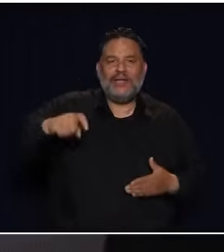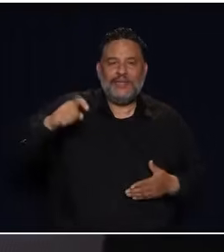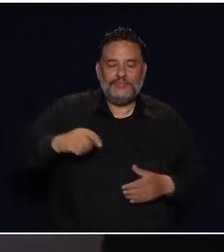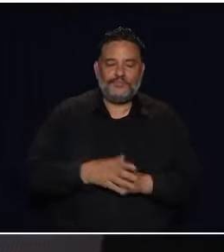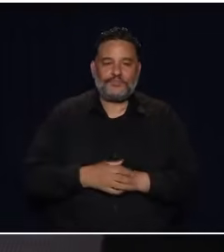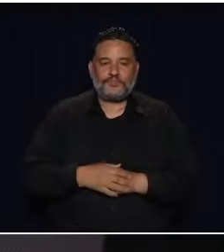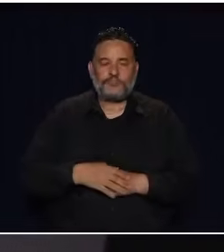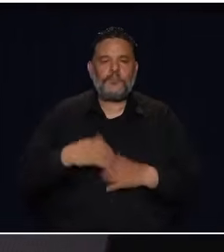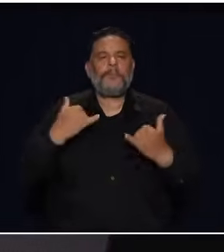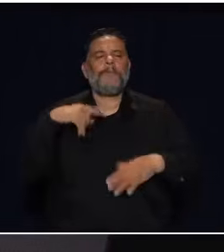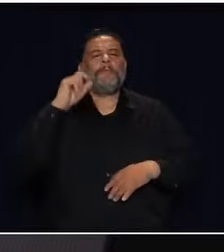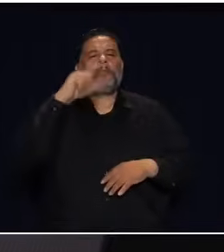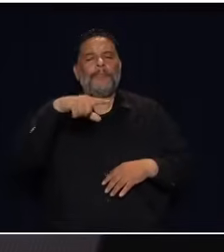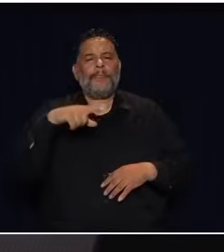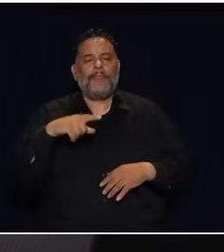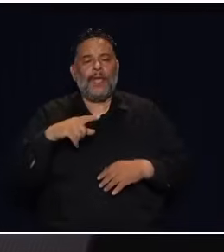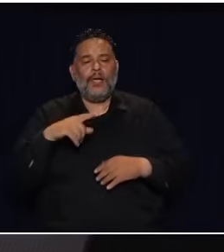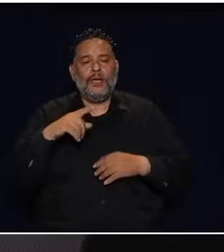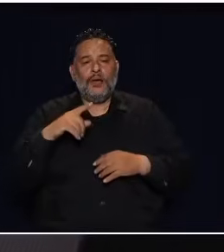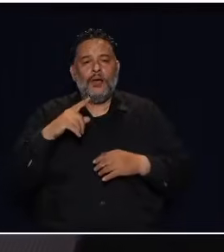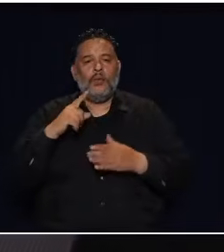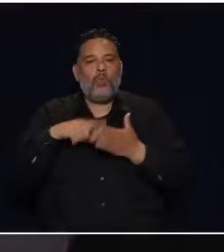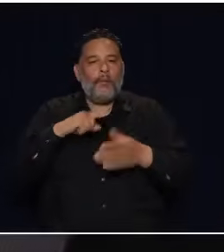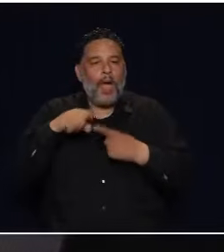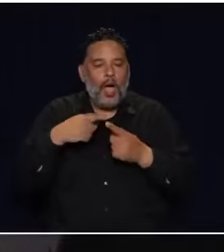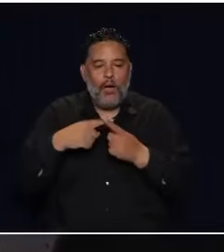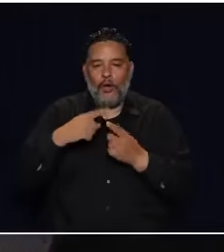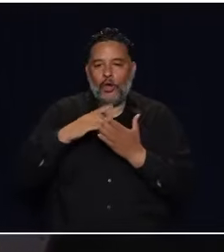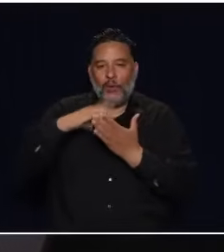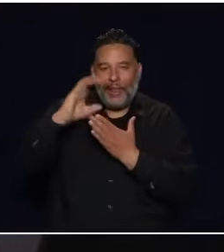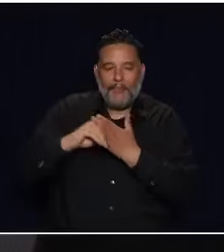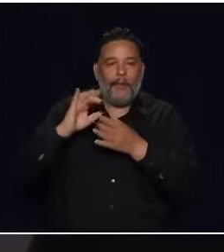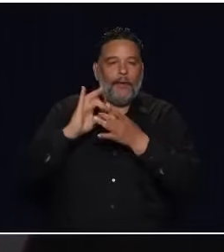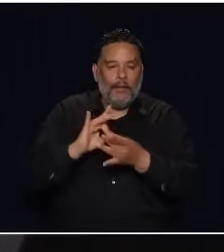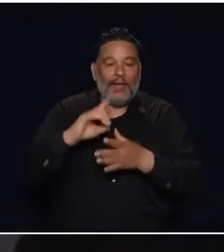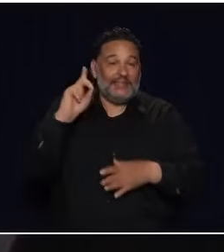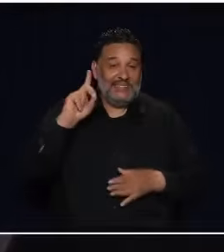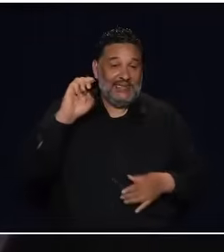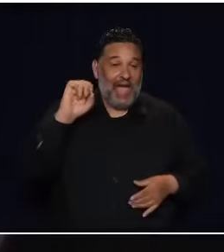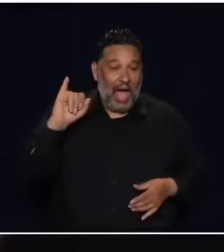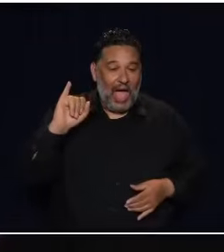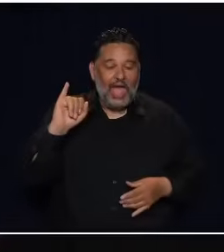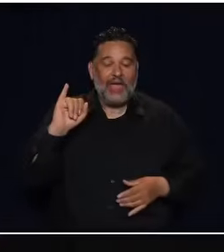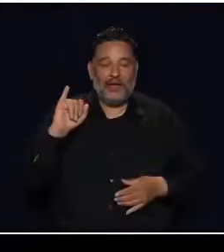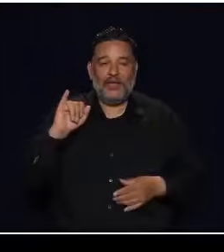SOCIAL/EMOTIONAL LEARN -- INCLUDING SOCIAL/EMOTIONAL